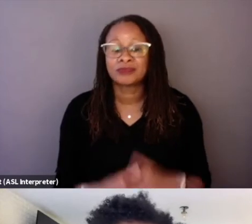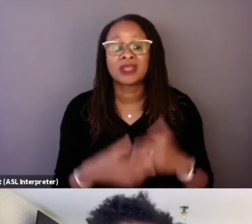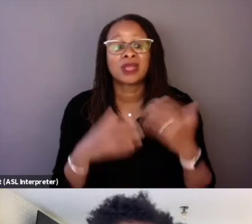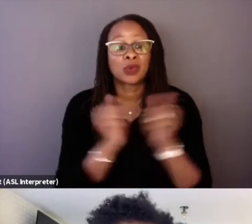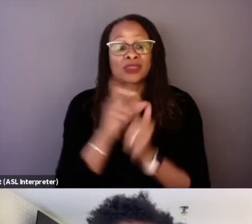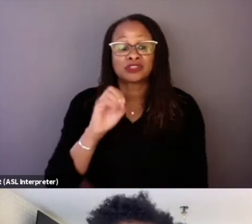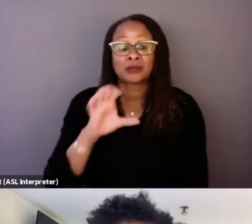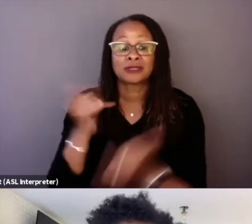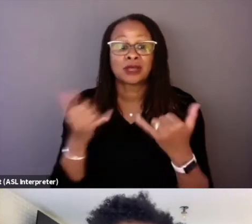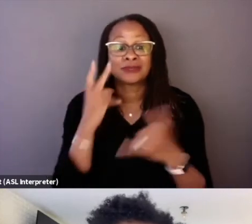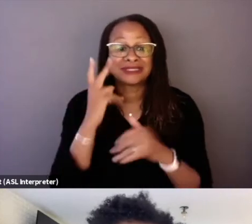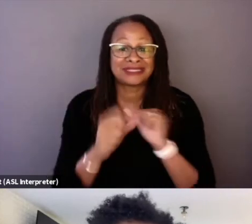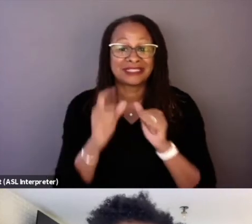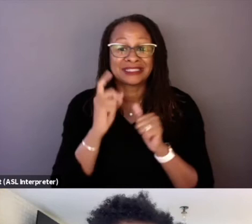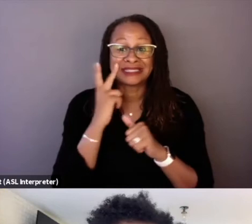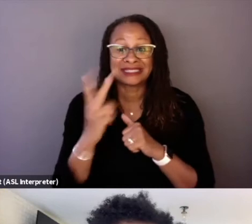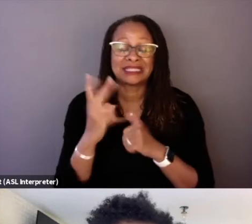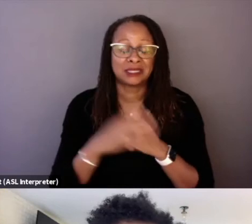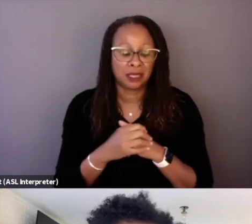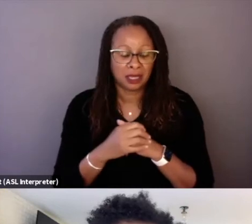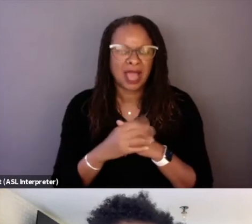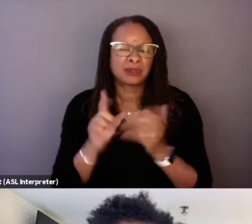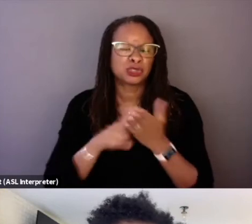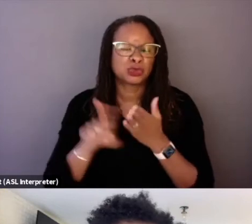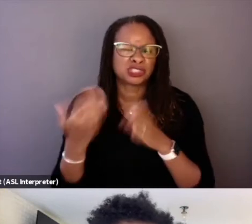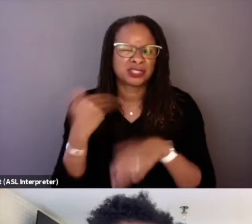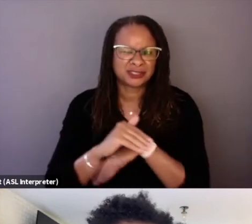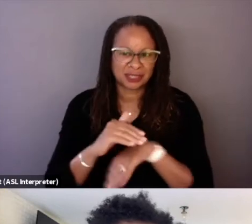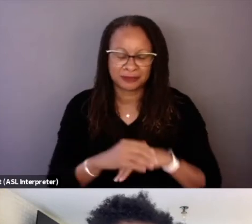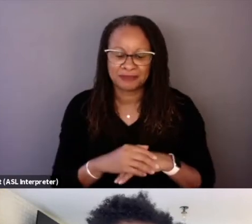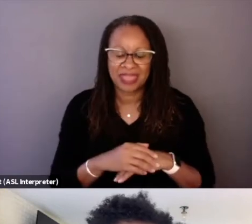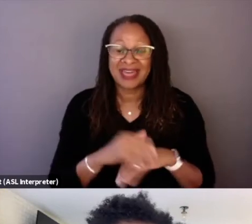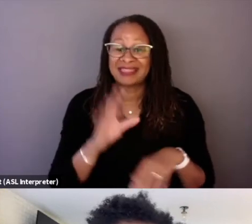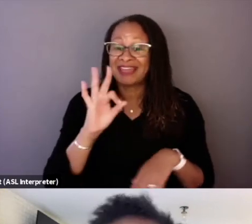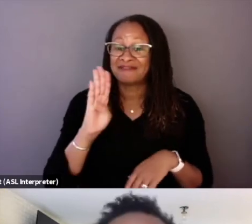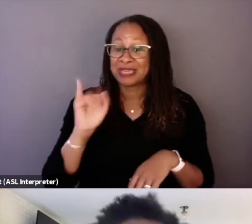I was just researching this last night. You know, the FBI investigation, I think, is still ongoing